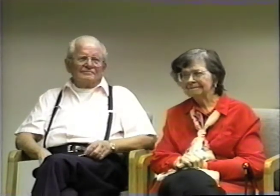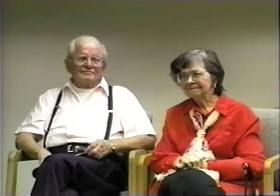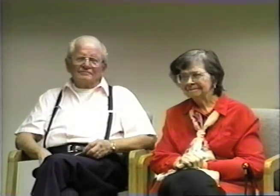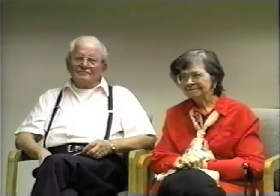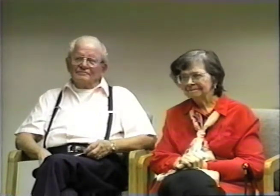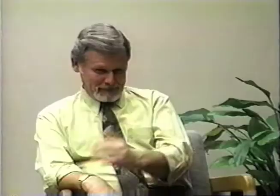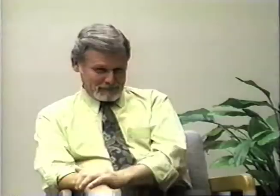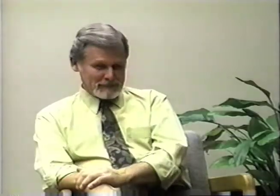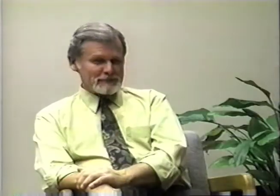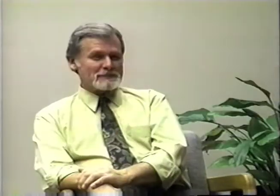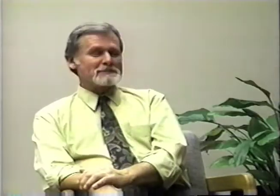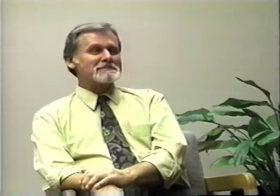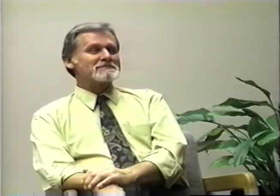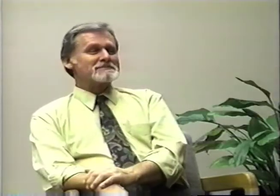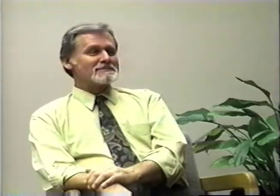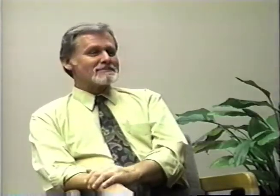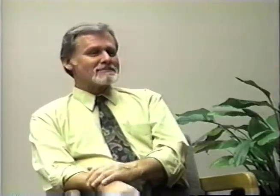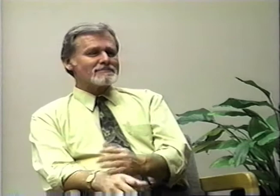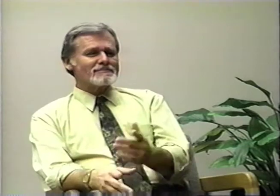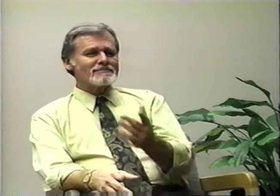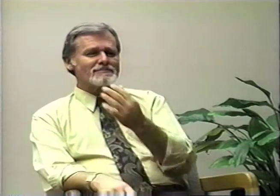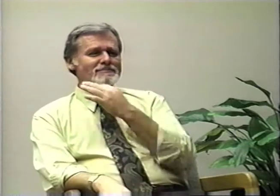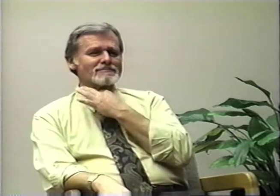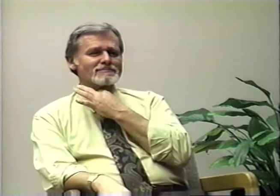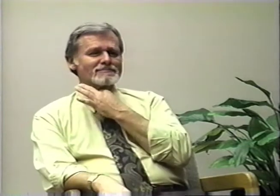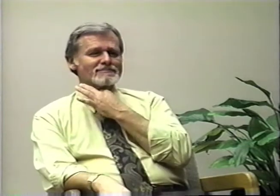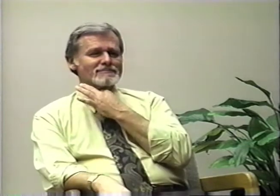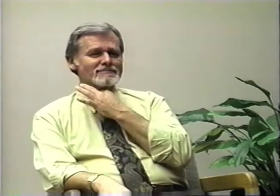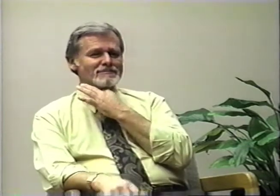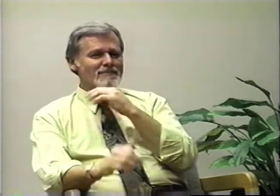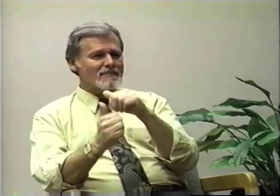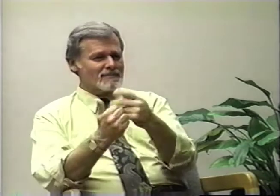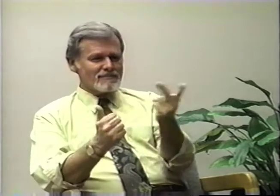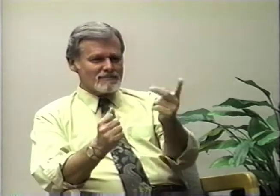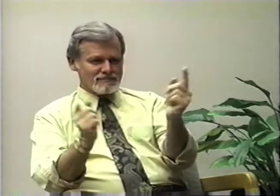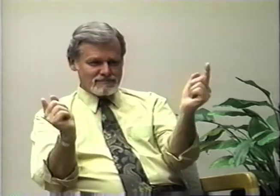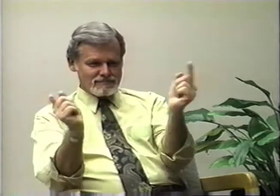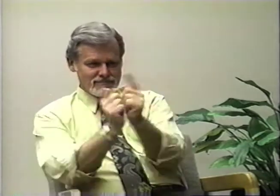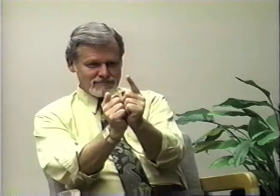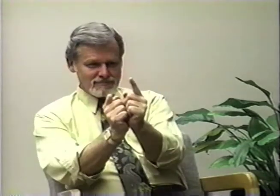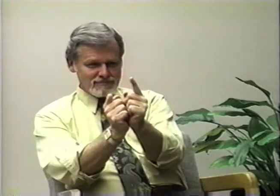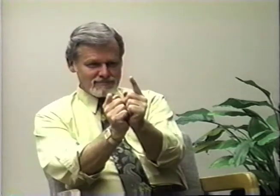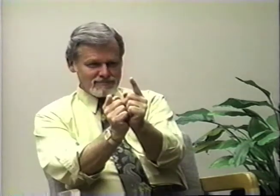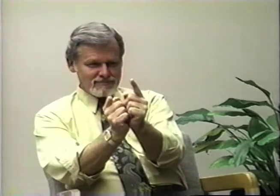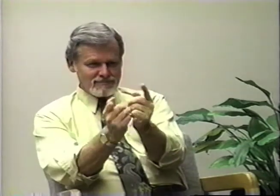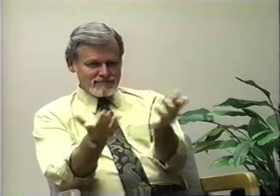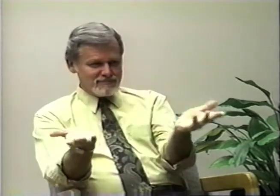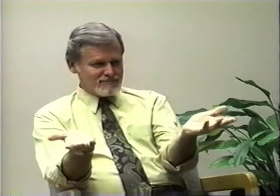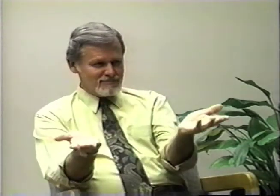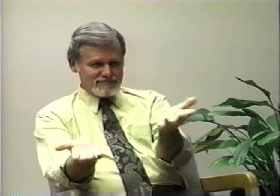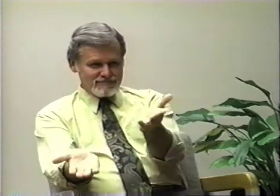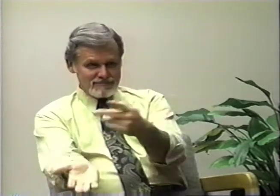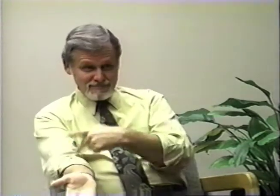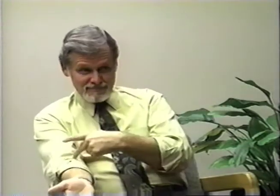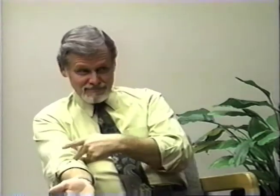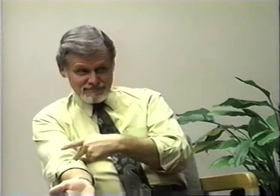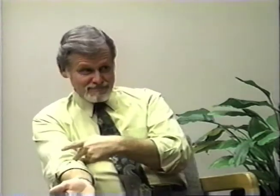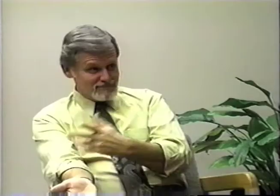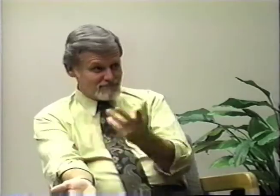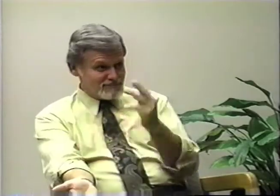Ah, I'm interested in finding out how the two of you met.